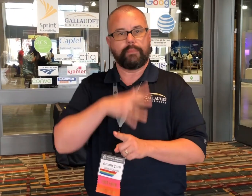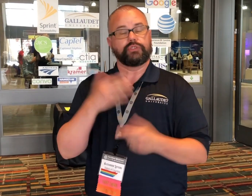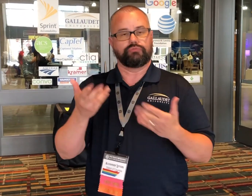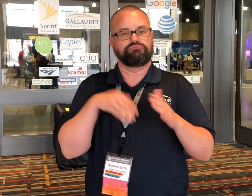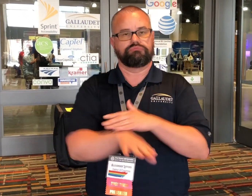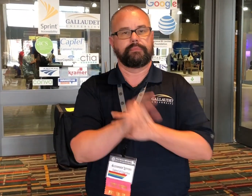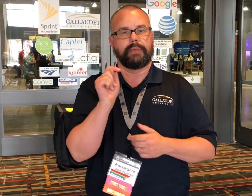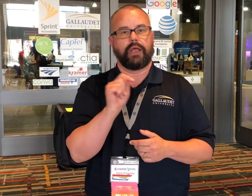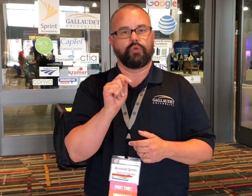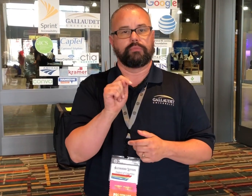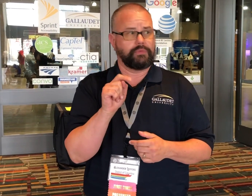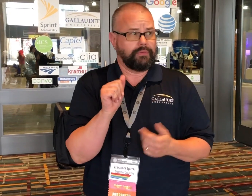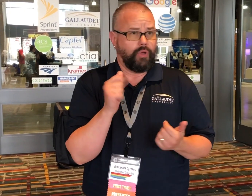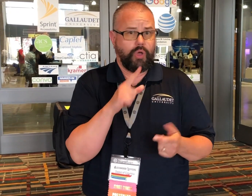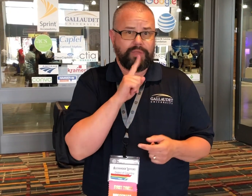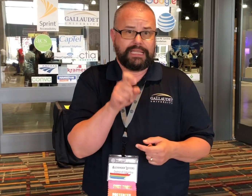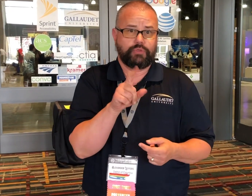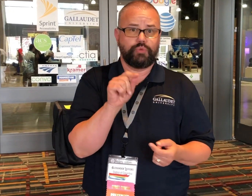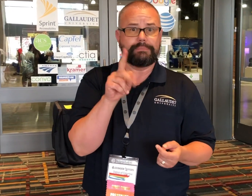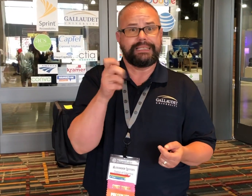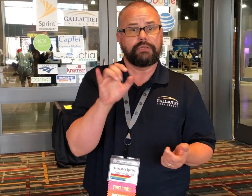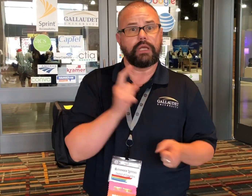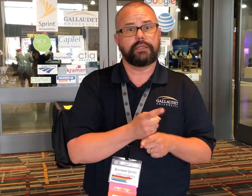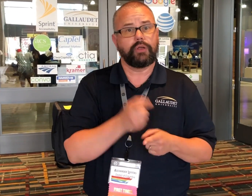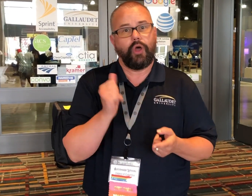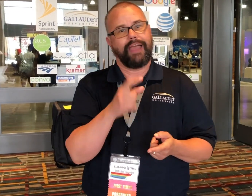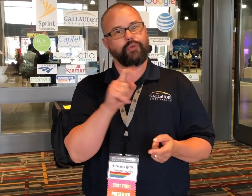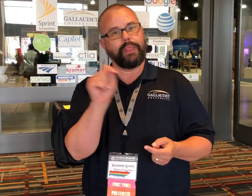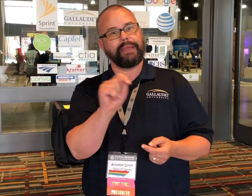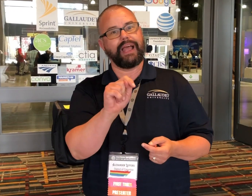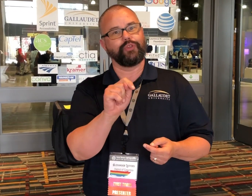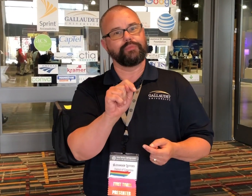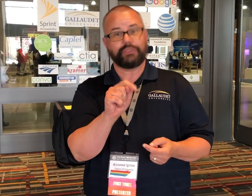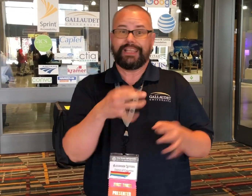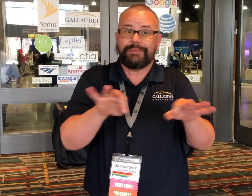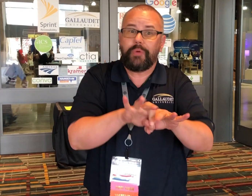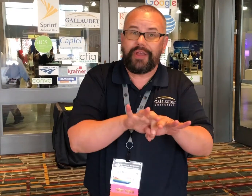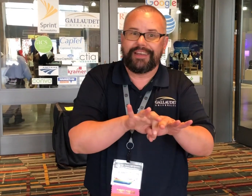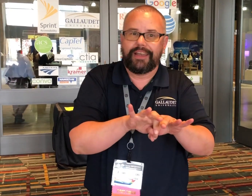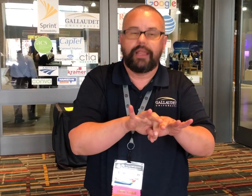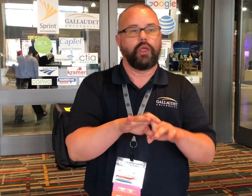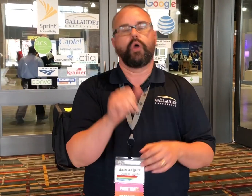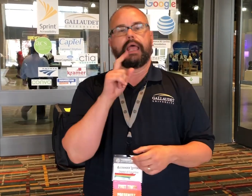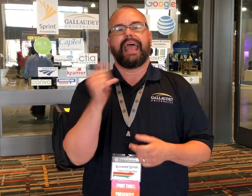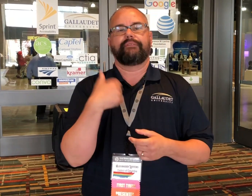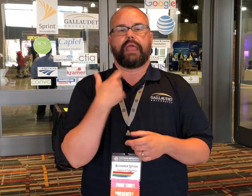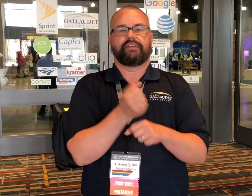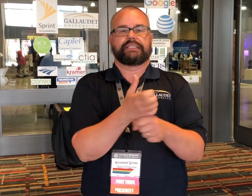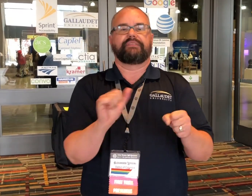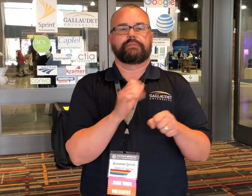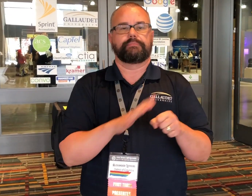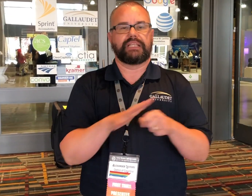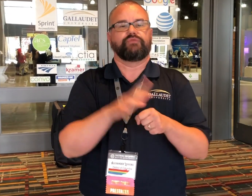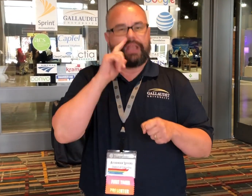No men or women. Just go in. Everybody needs to pee, right? We all have to go to the bathroom.